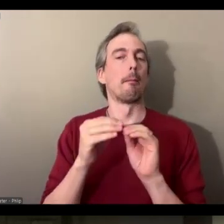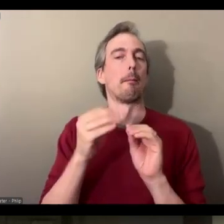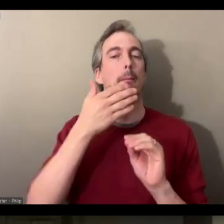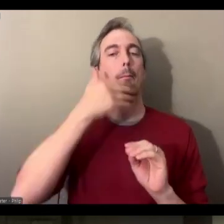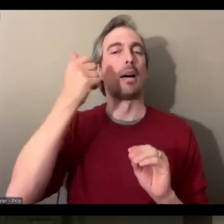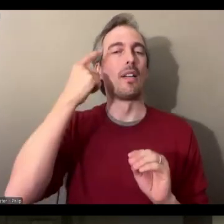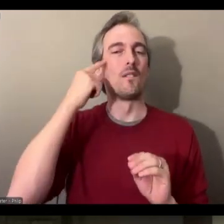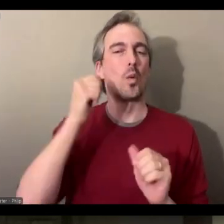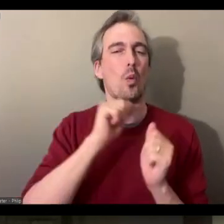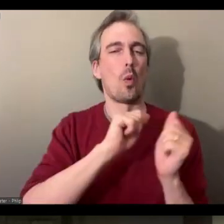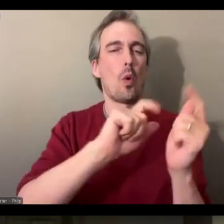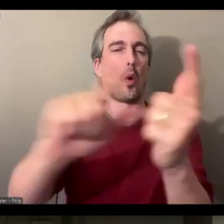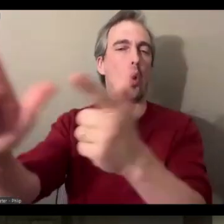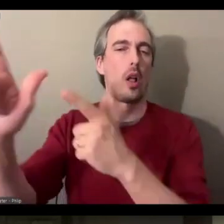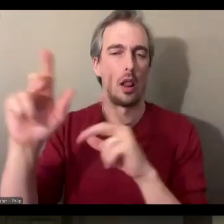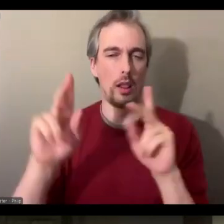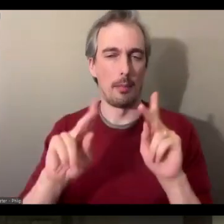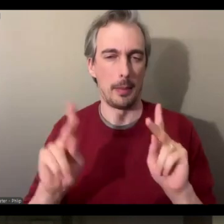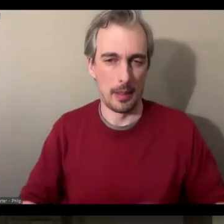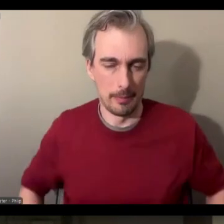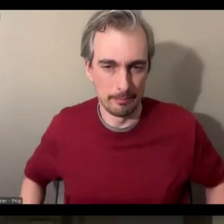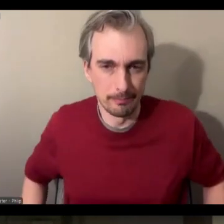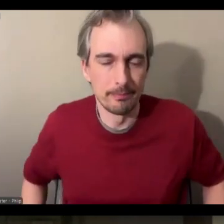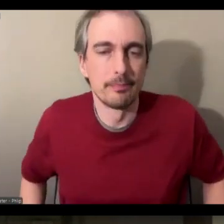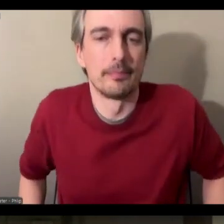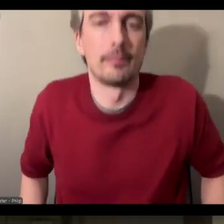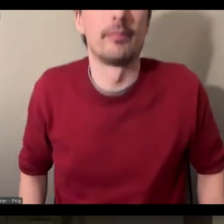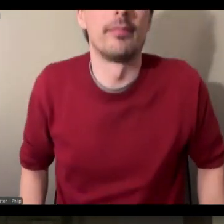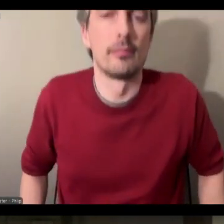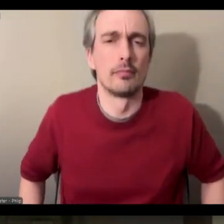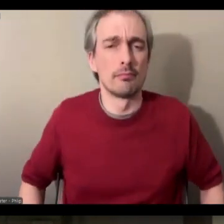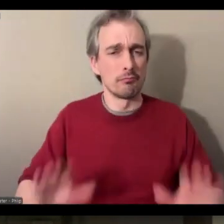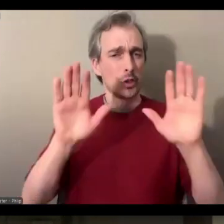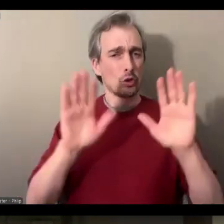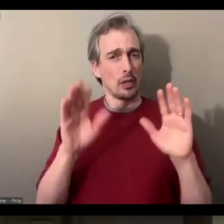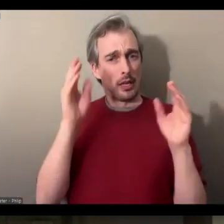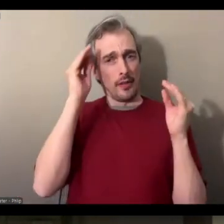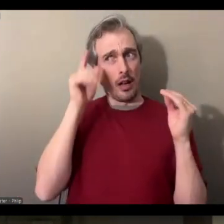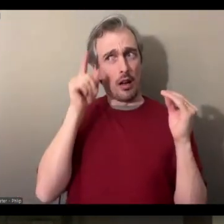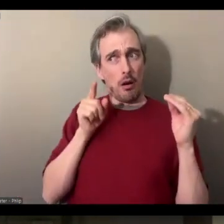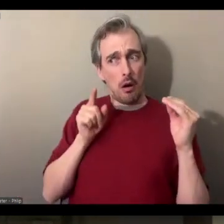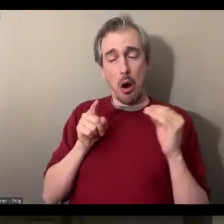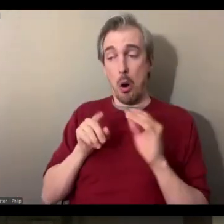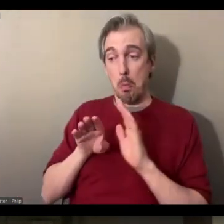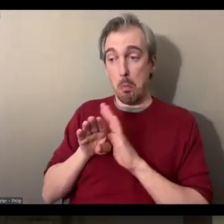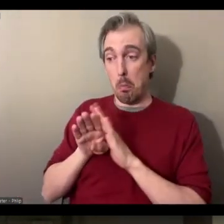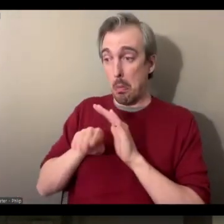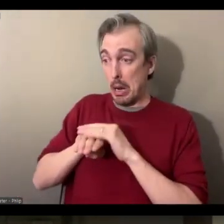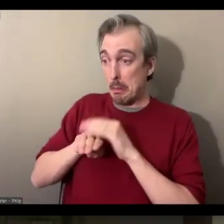people who it wasn't for before. But... In doing that, you're actually making things more usable